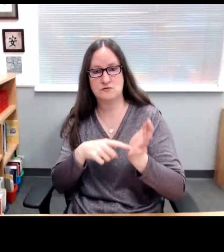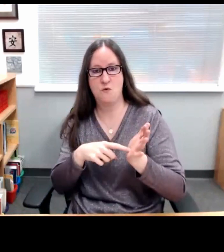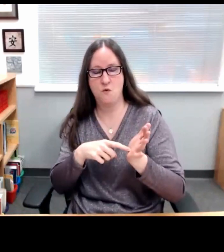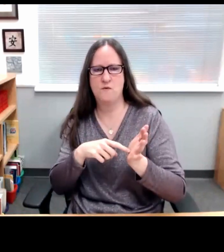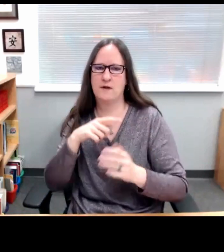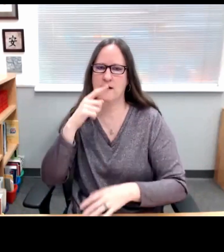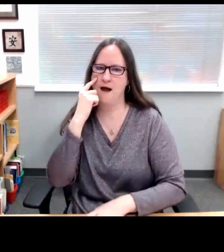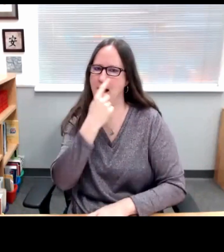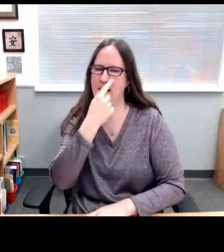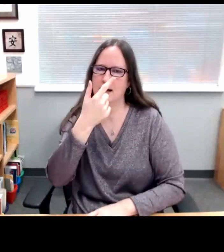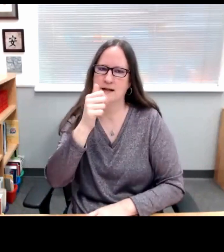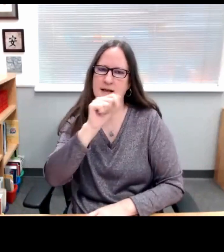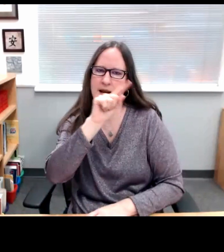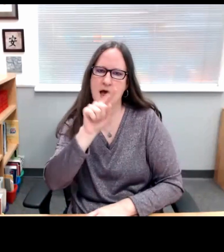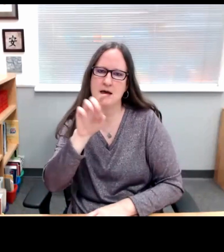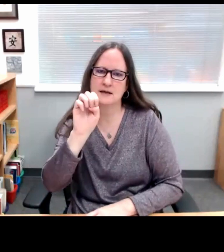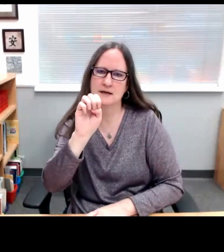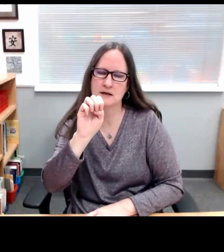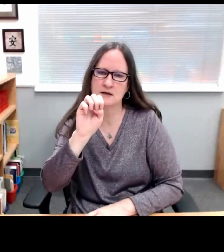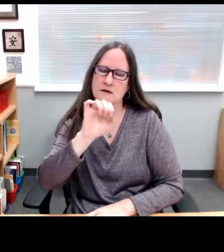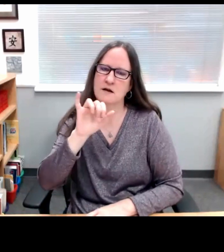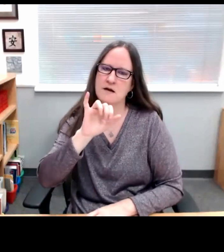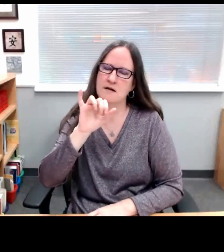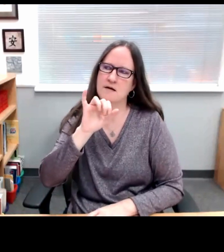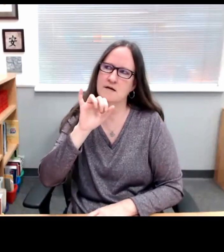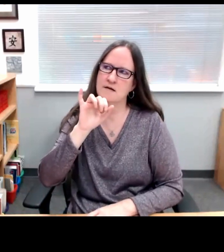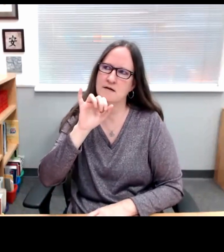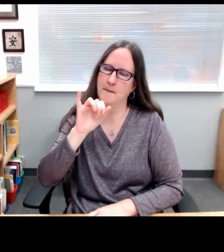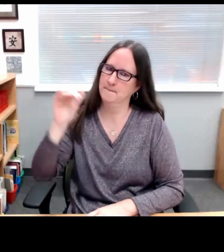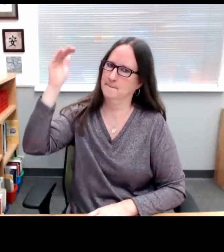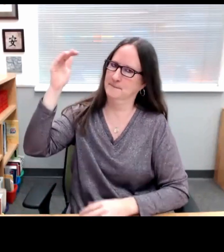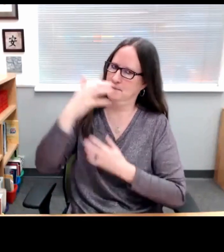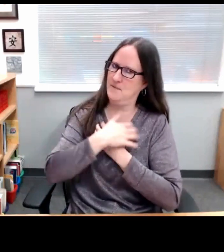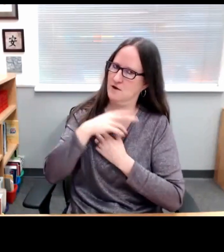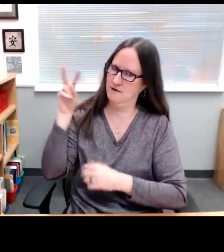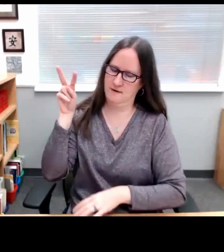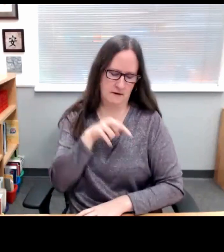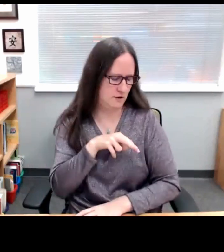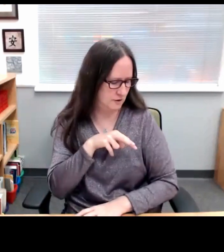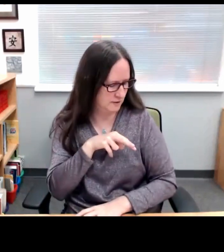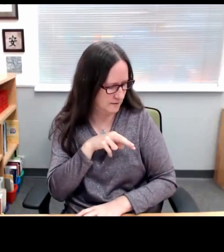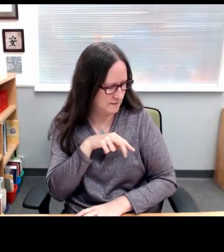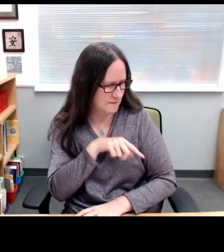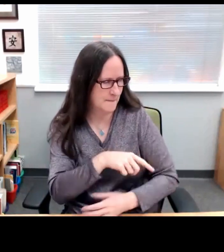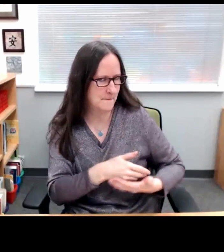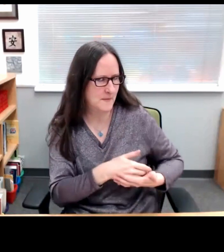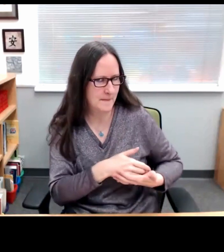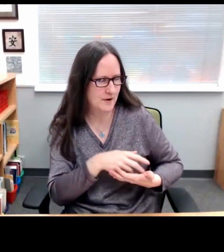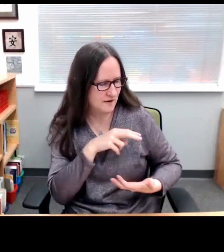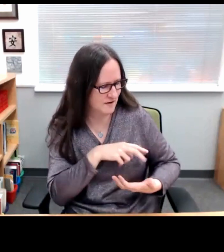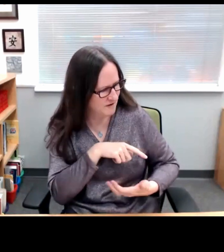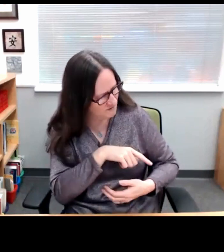a great example because mom shows that eye gaze. Like with the bear, she would look upwards as she